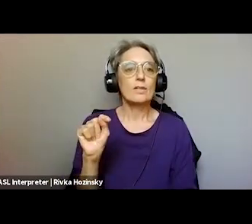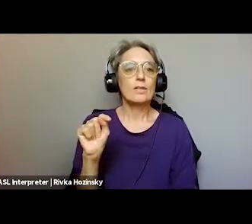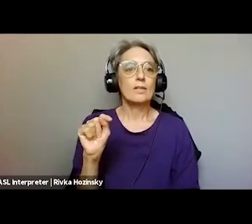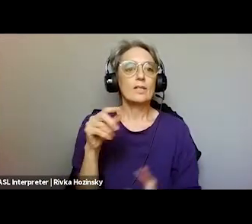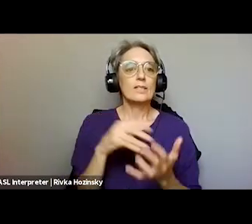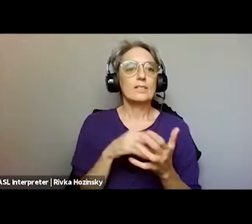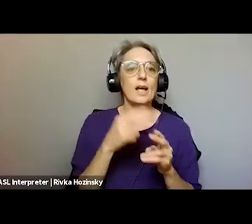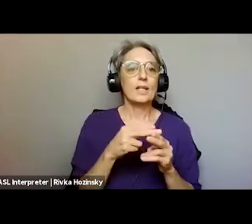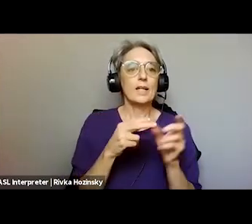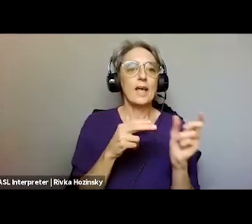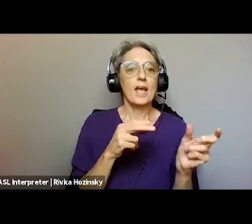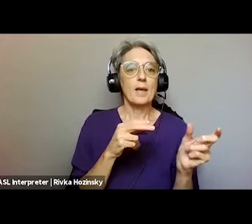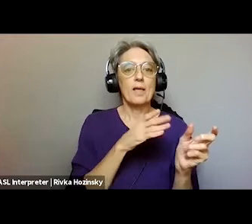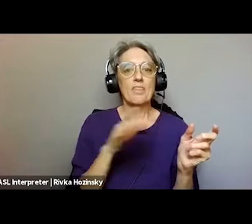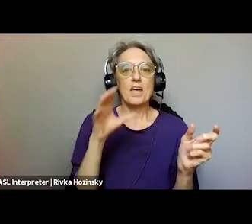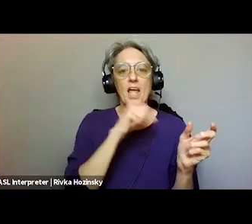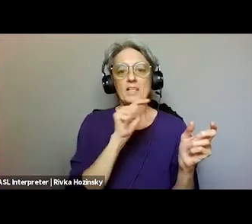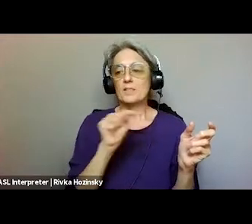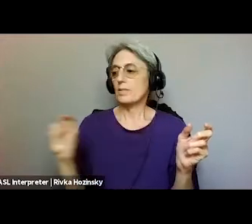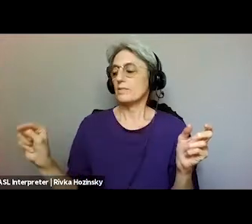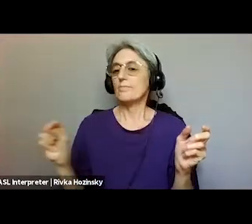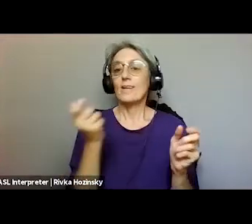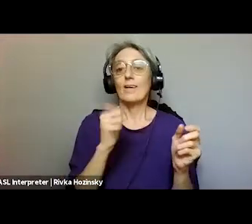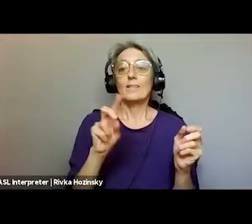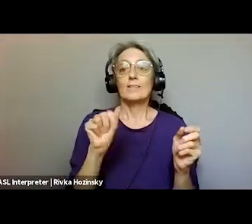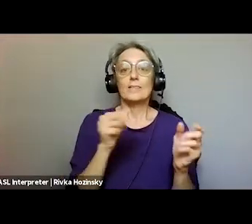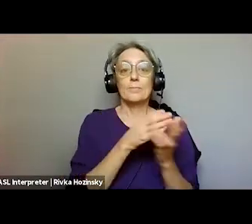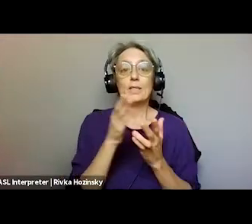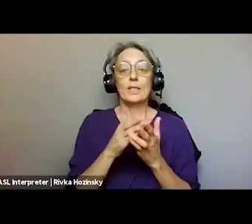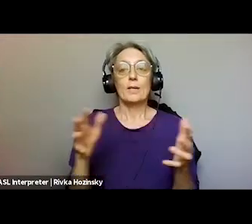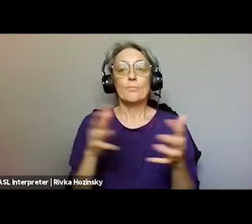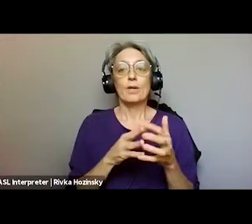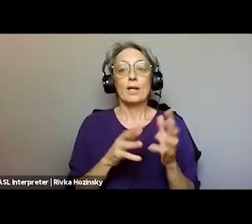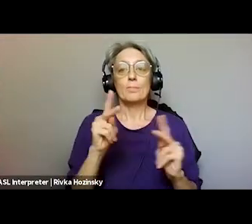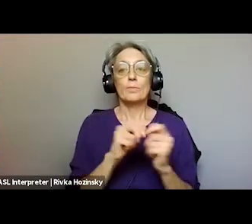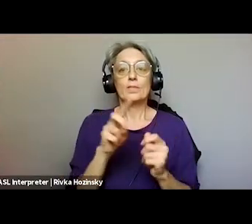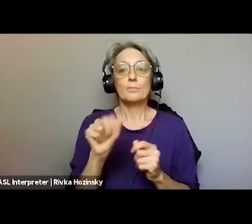and we see that across any disability, pregnant people with disability have increased odds of